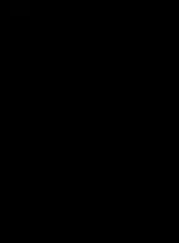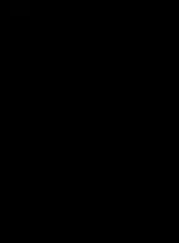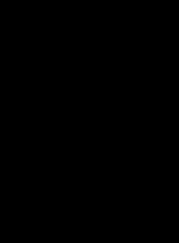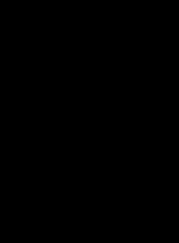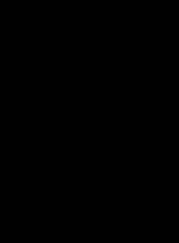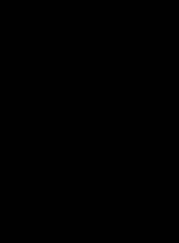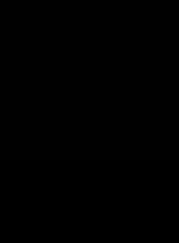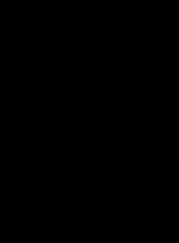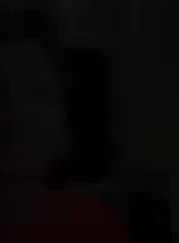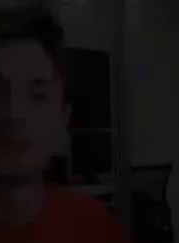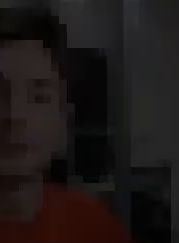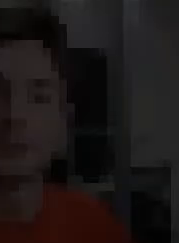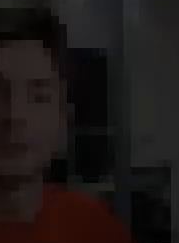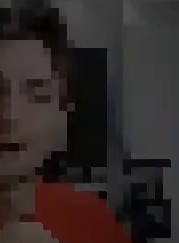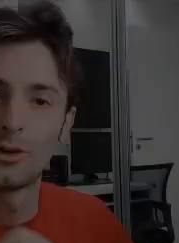Oops. CTRL, Z.